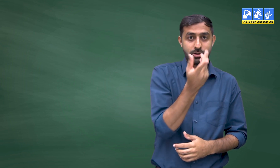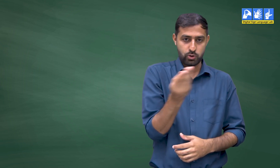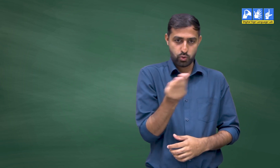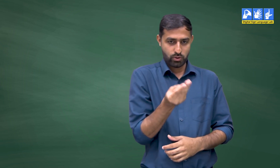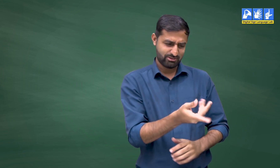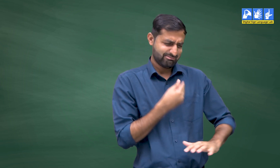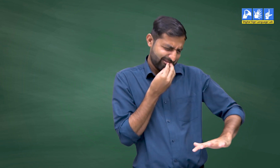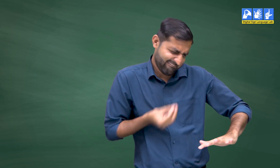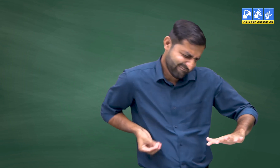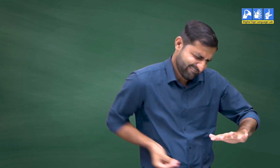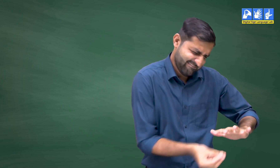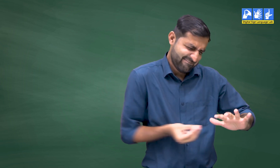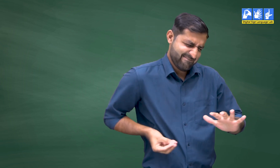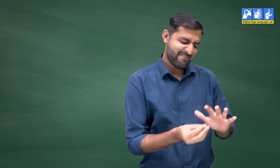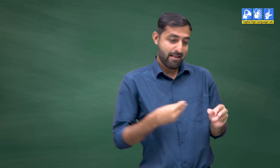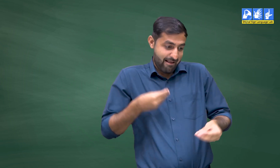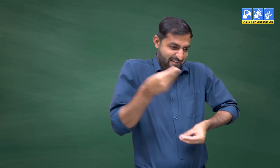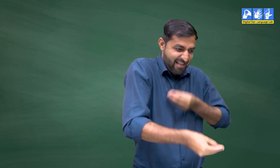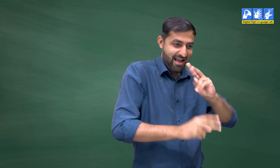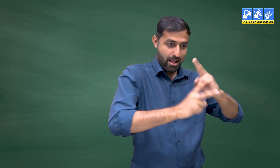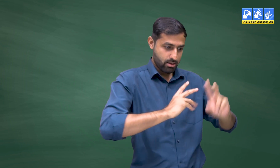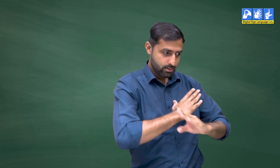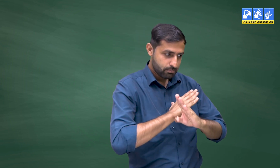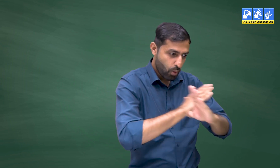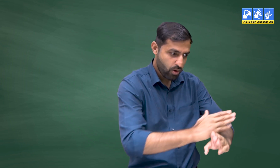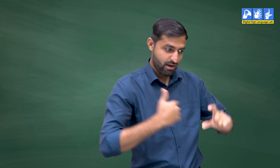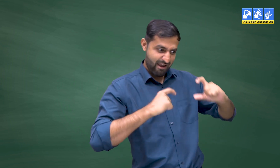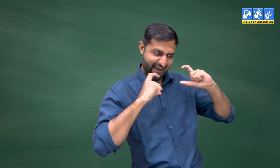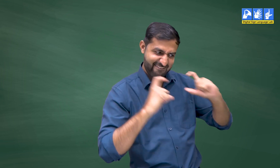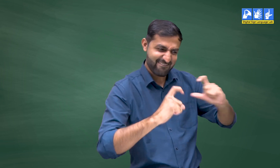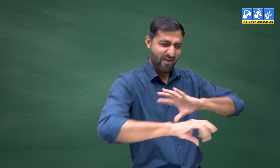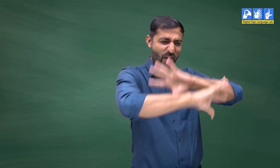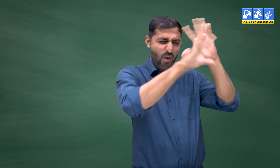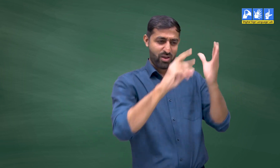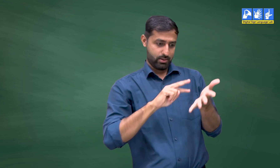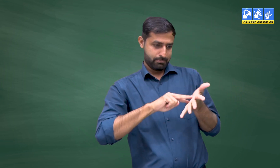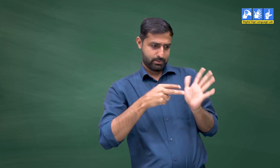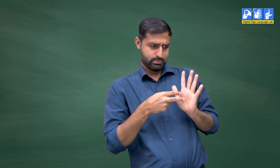Some people go overboard with the feeding and passing on luxurious lifestyles to their pets.